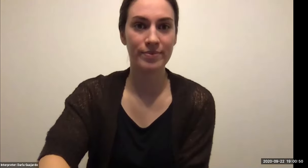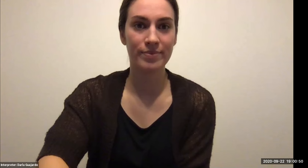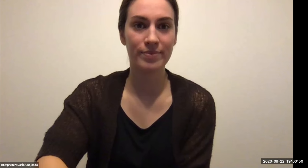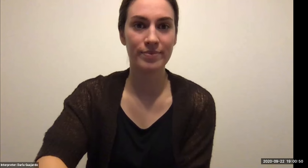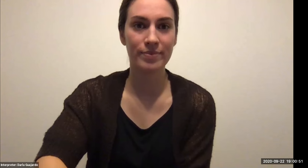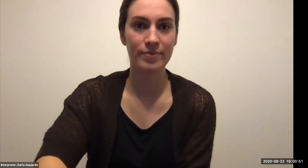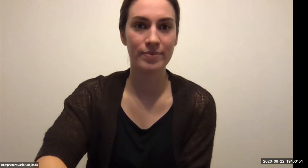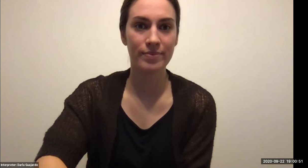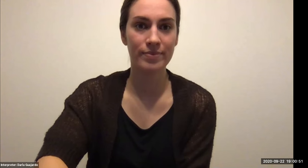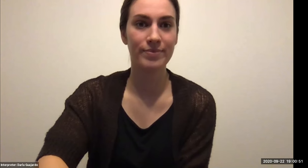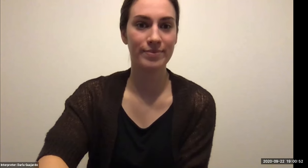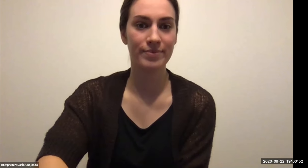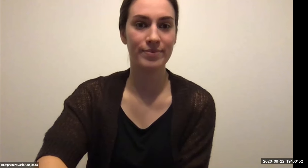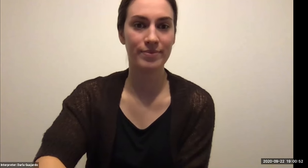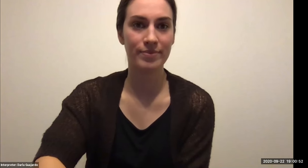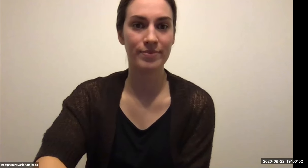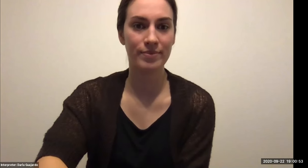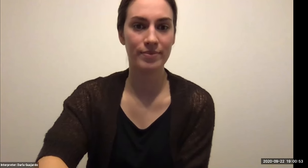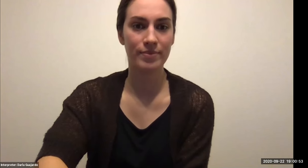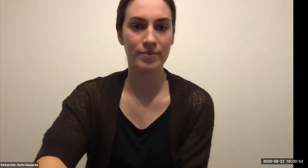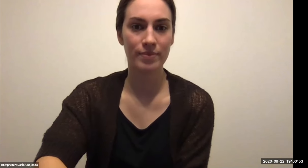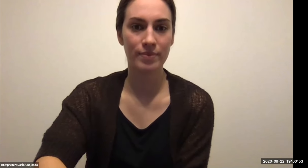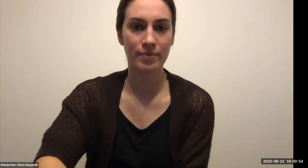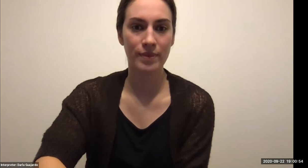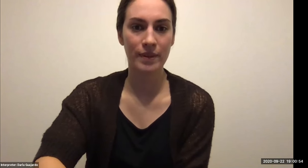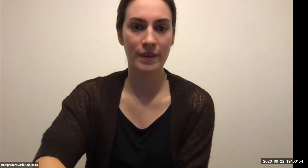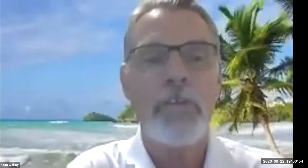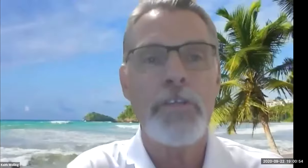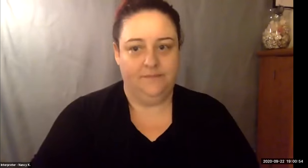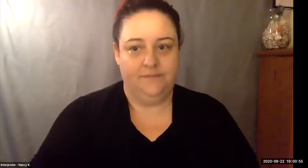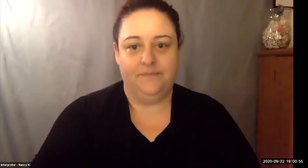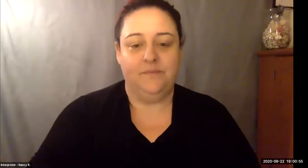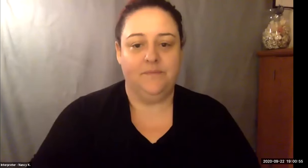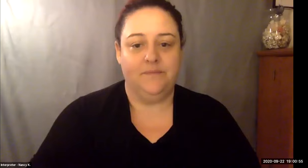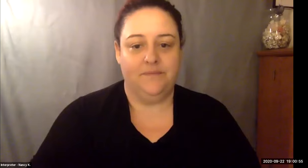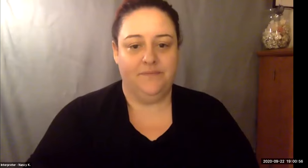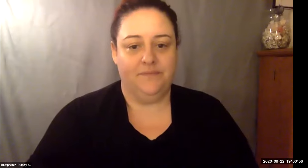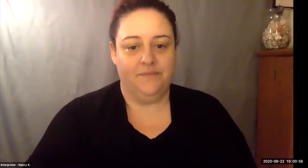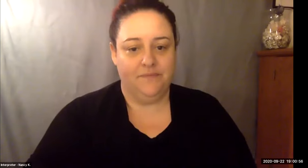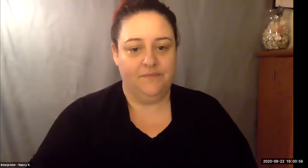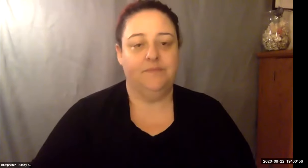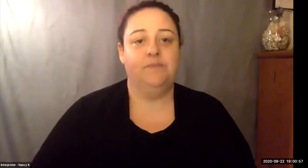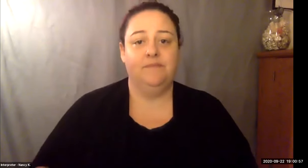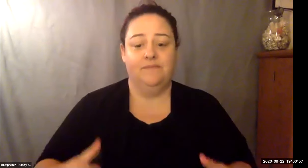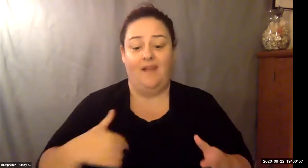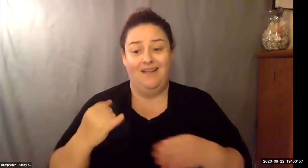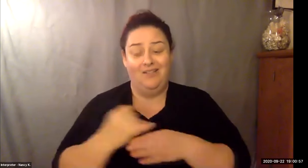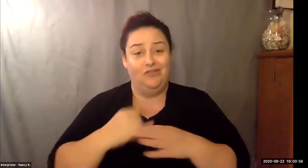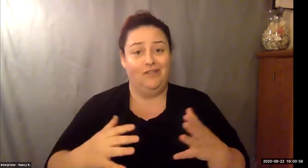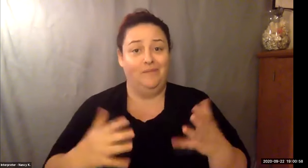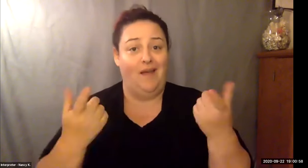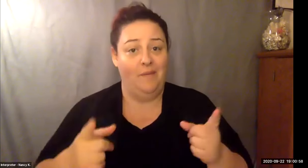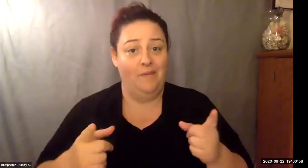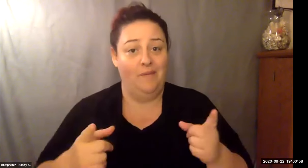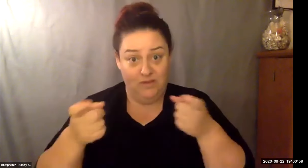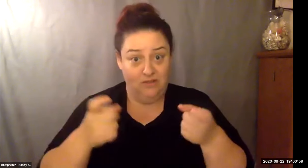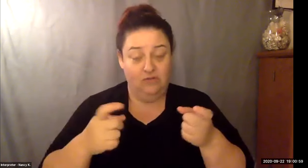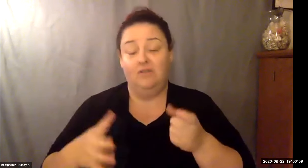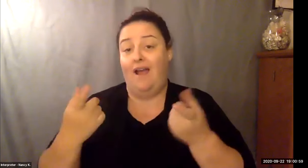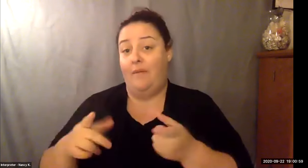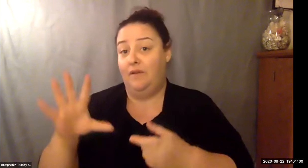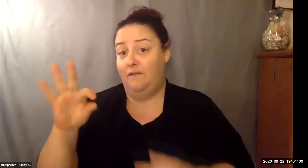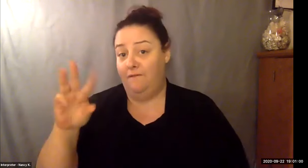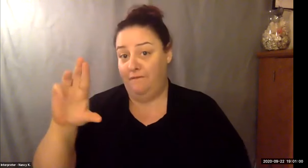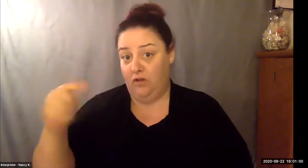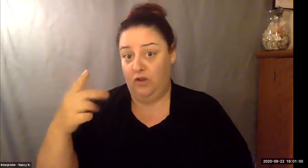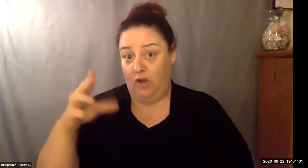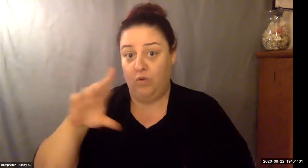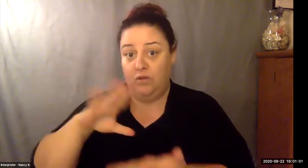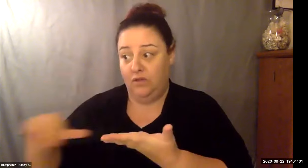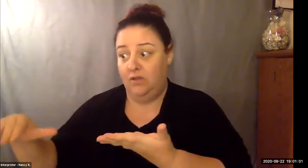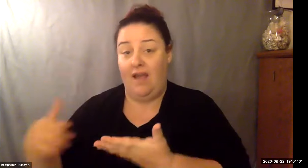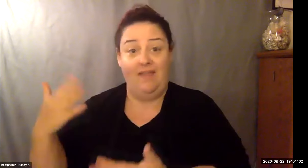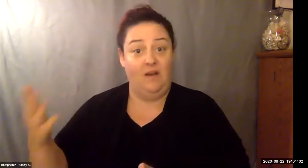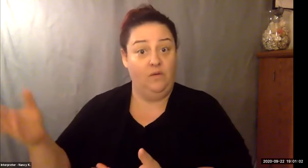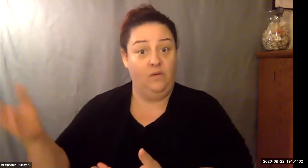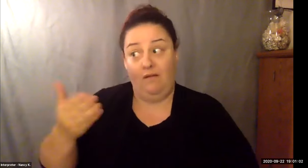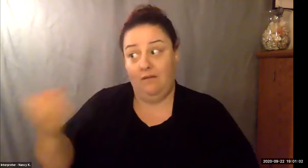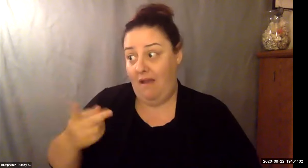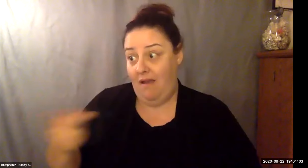Keith Wolling: I get nothing. We have the central Florida restaurant Lodging Association. I was on the board Executive Committee and all, but I followed them both. You made you said about the governor, you may follow each careers, see what's going on there.